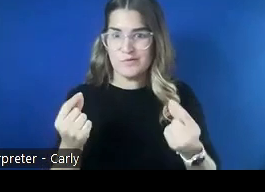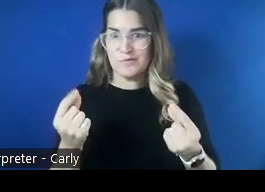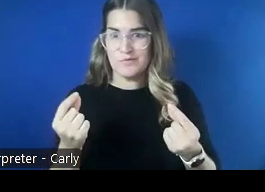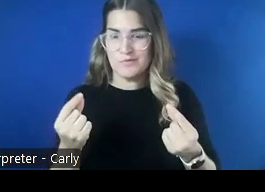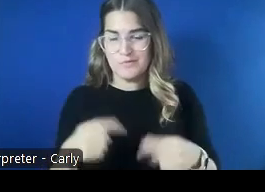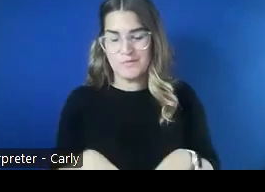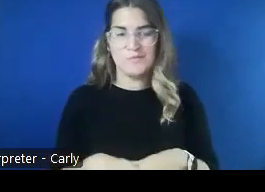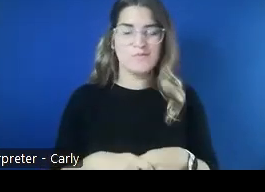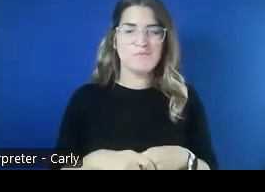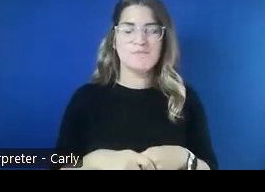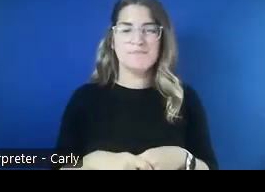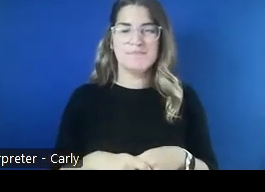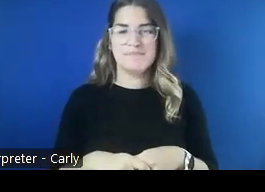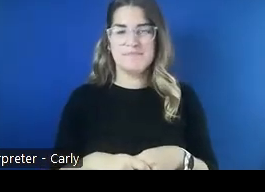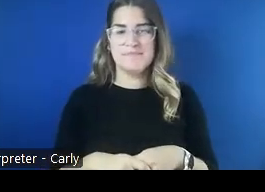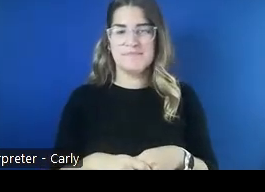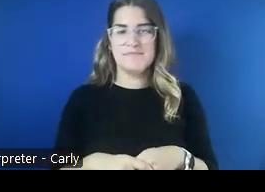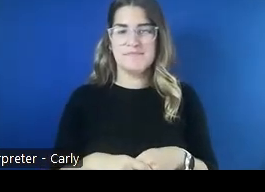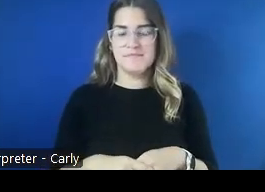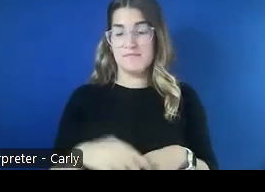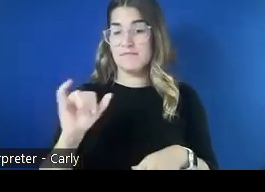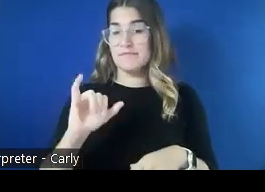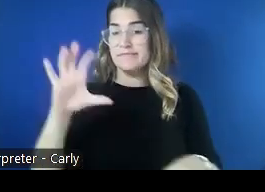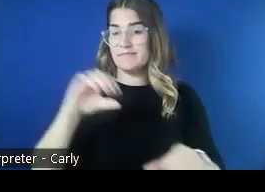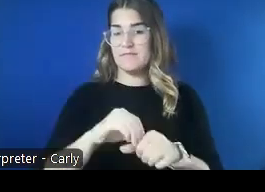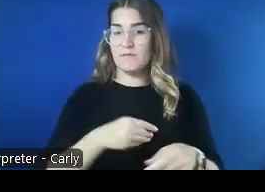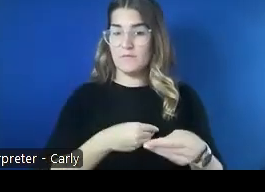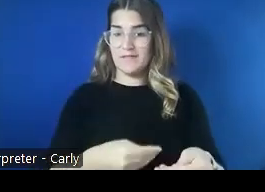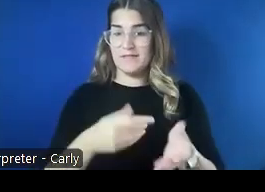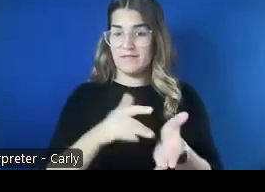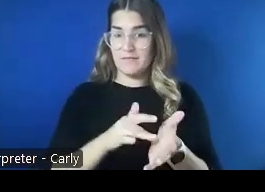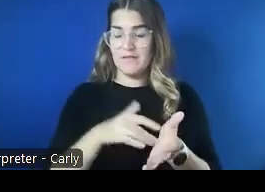because they're also involved with breastfeeding medicine there are concerns happening right so